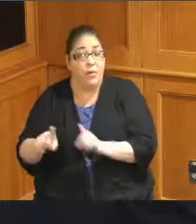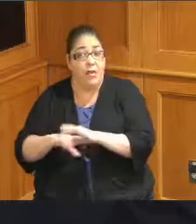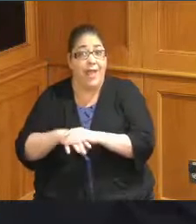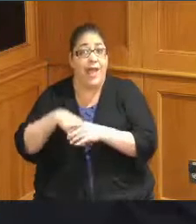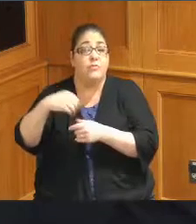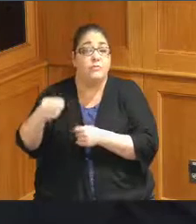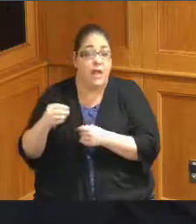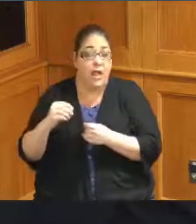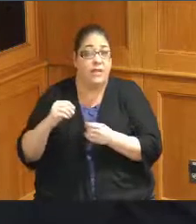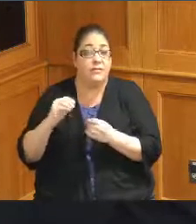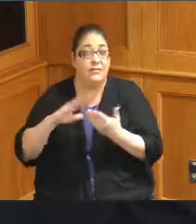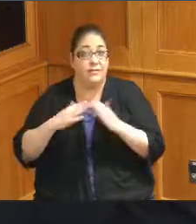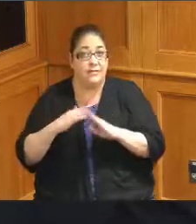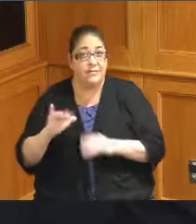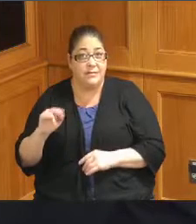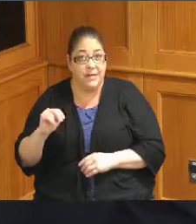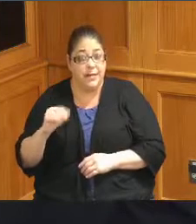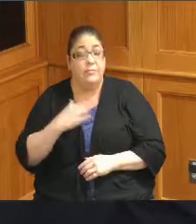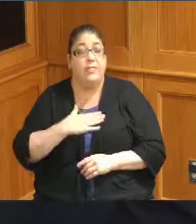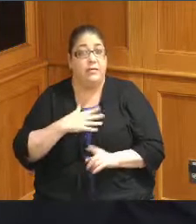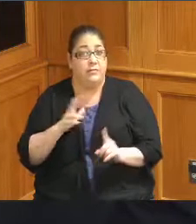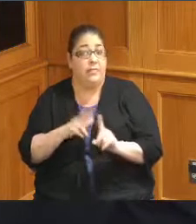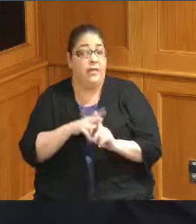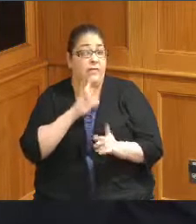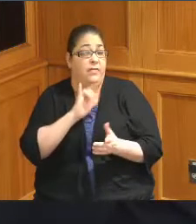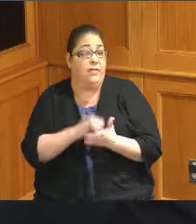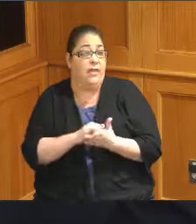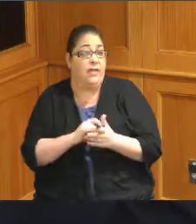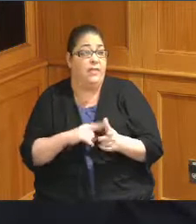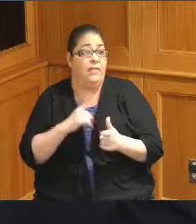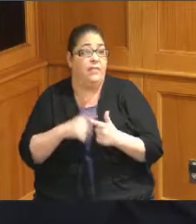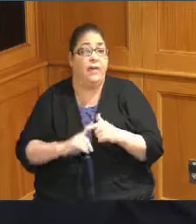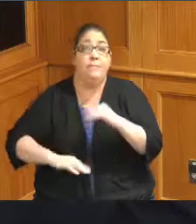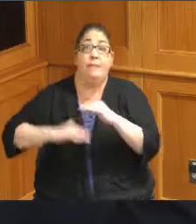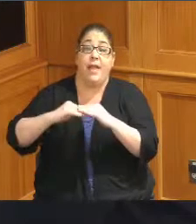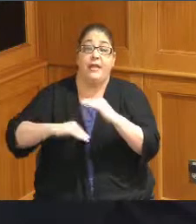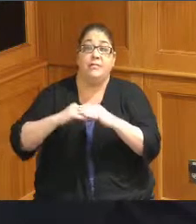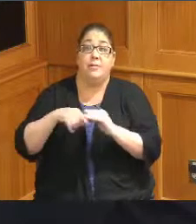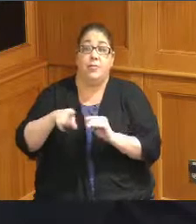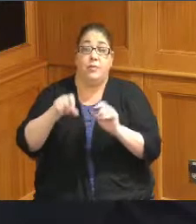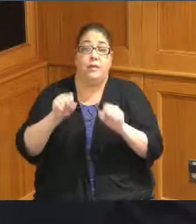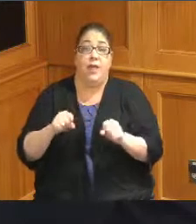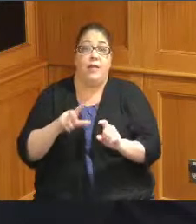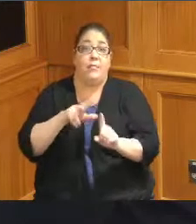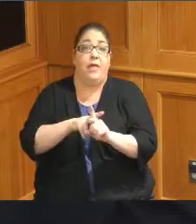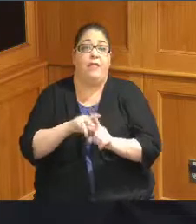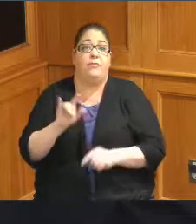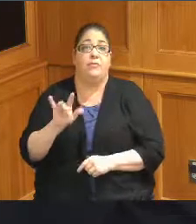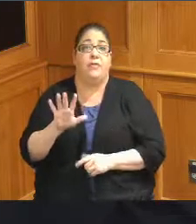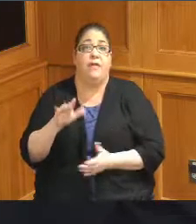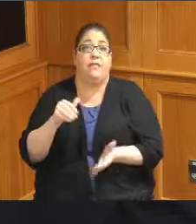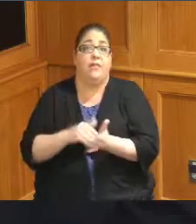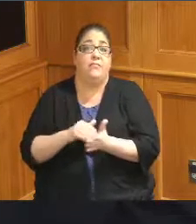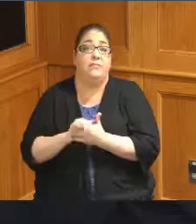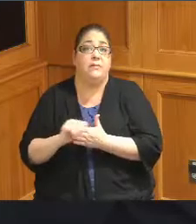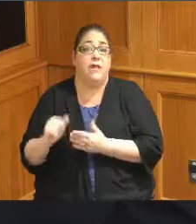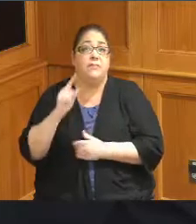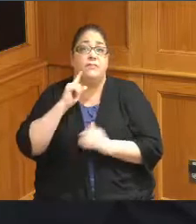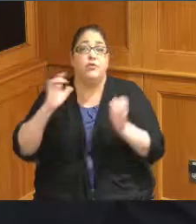Cincinnati please apply and hopefully the maximum you can apply for is 25,000 so hopefully you'll